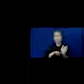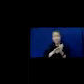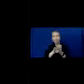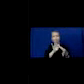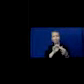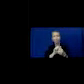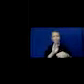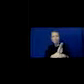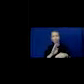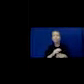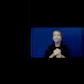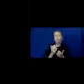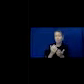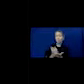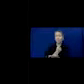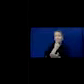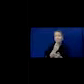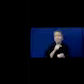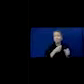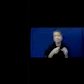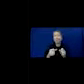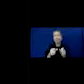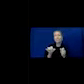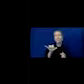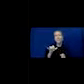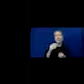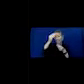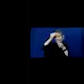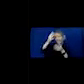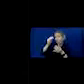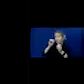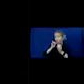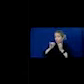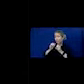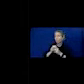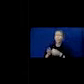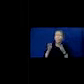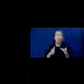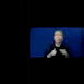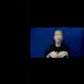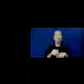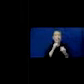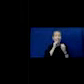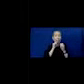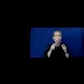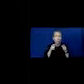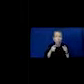strategies such as informational interviewing, work experiences, working interviews, and